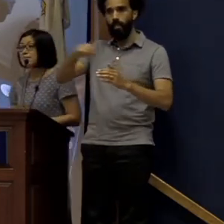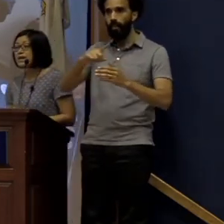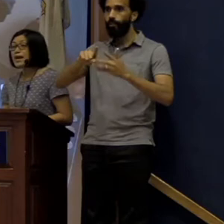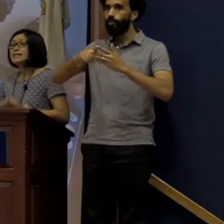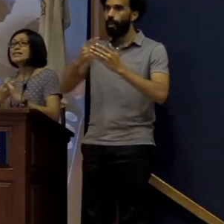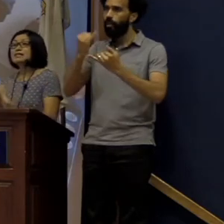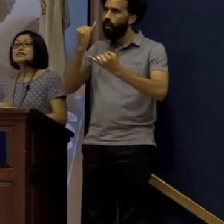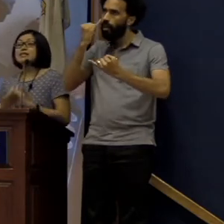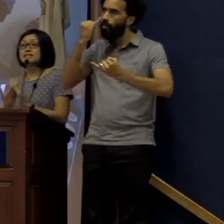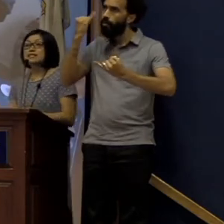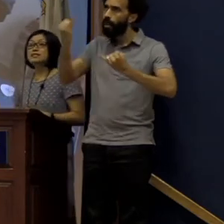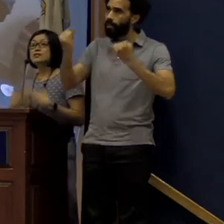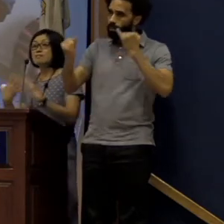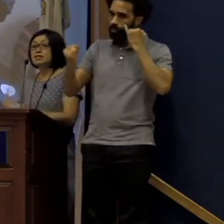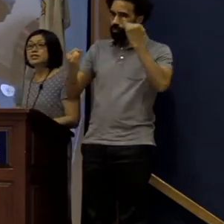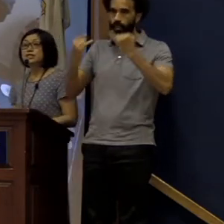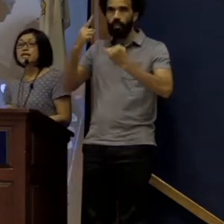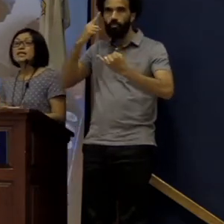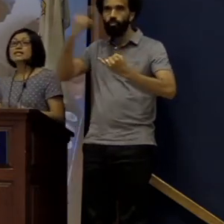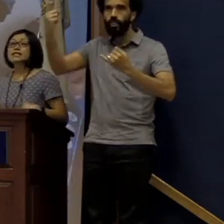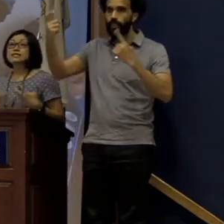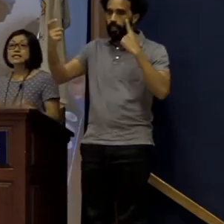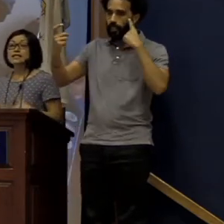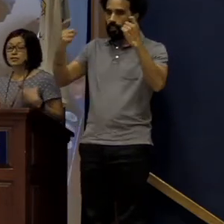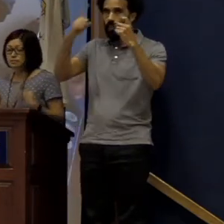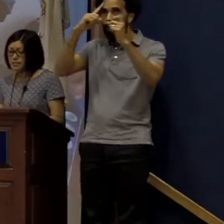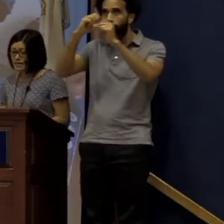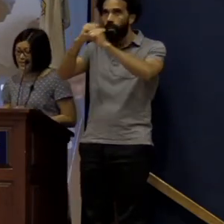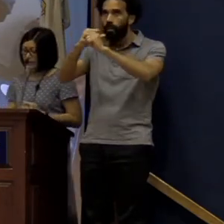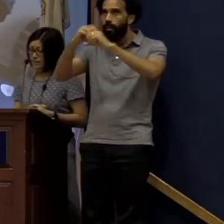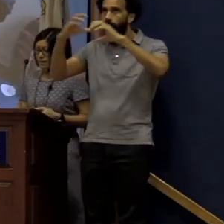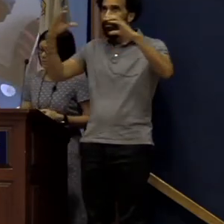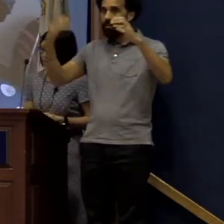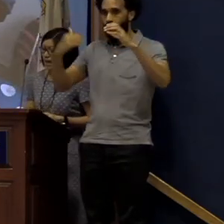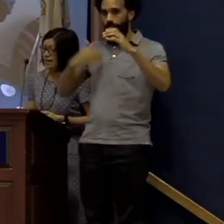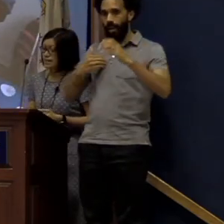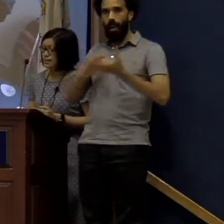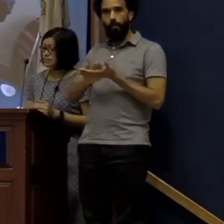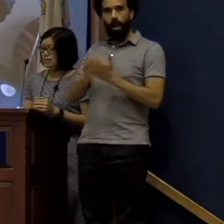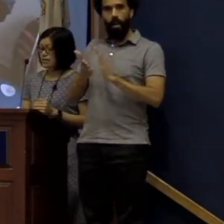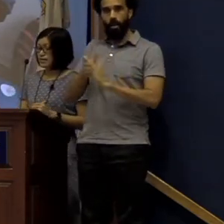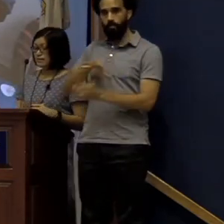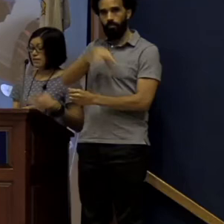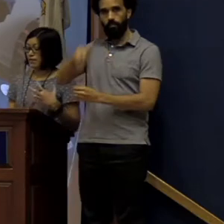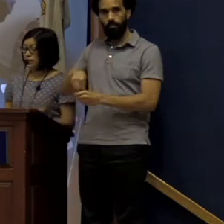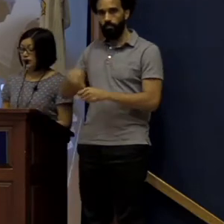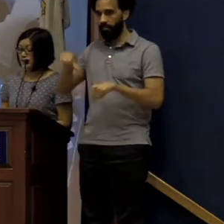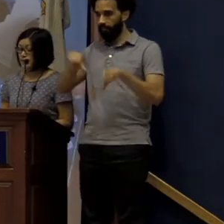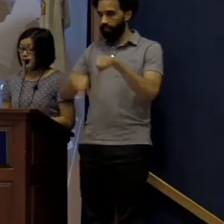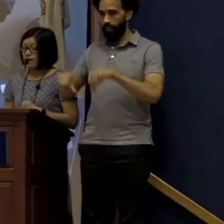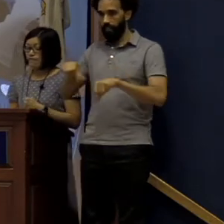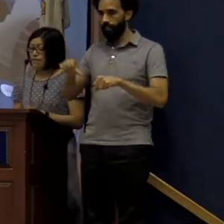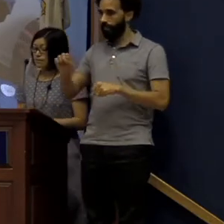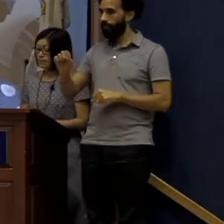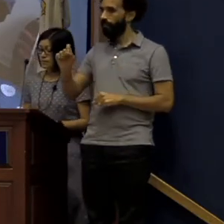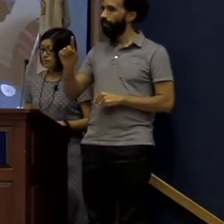The girls can start to imagine, the girls can start to be in STEM And this we think is very authentic and very purposeful